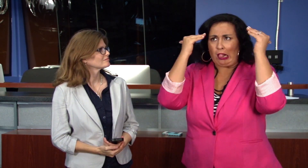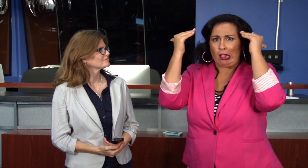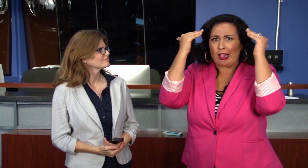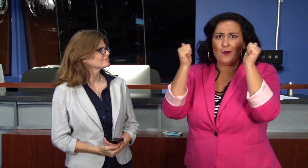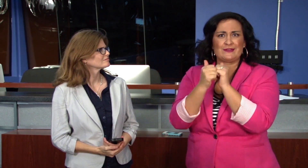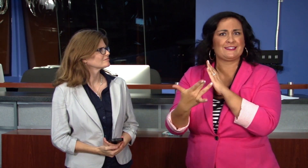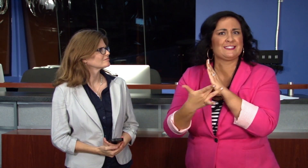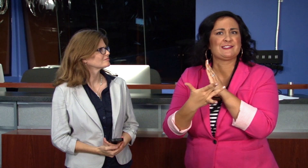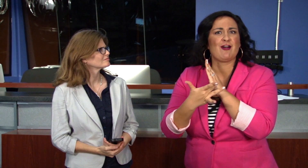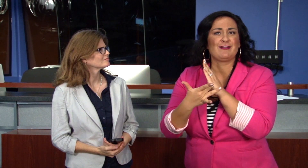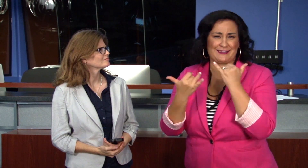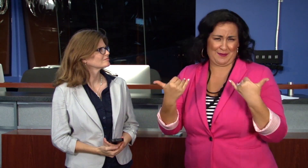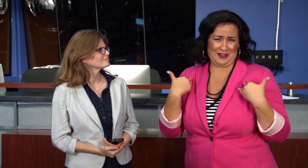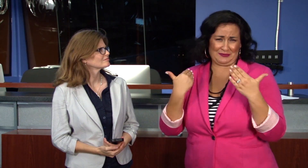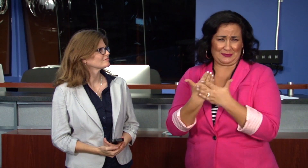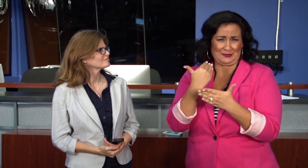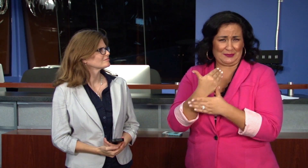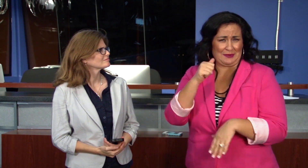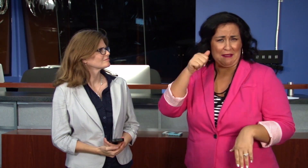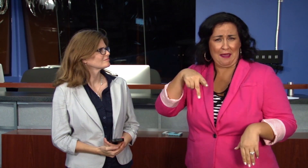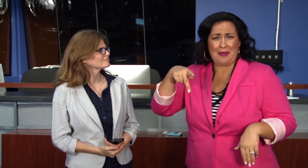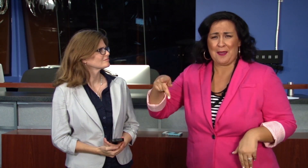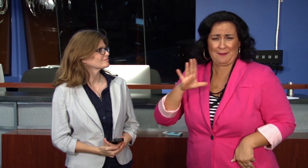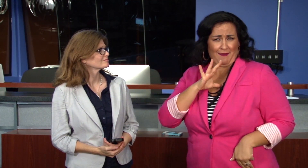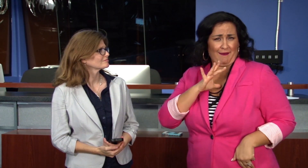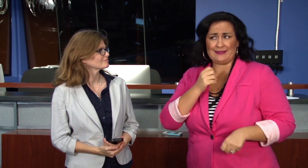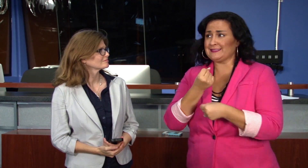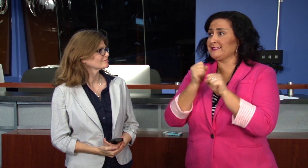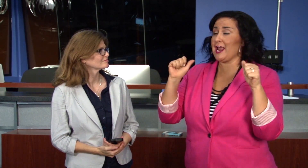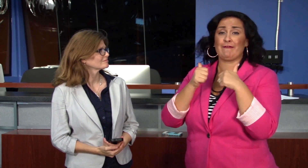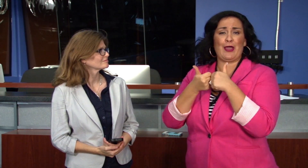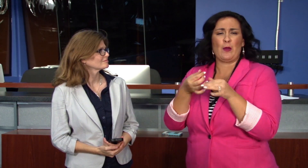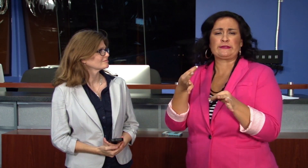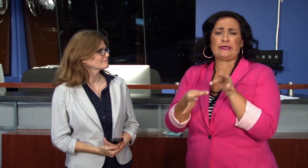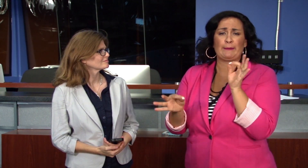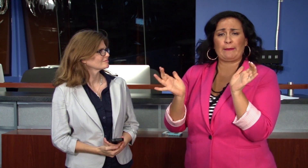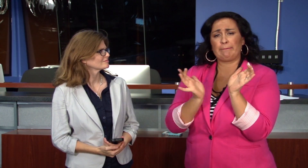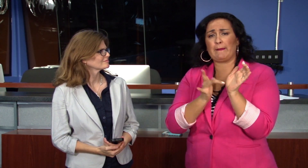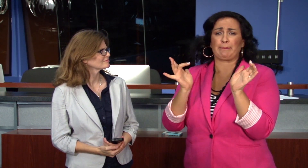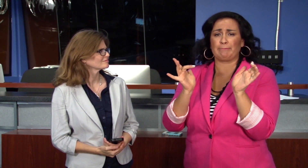with technology, and now students can be safer with just a tap of the phone.